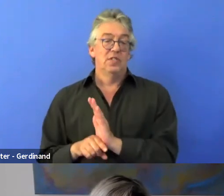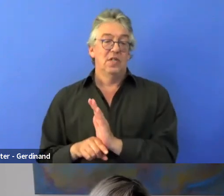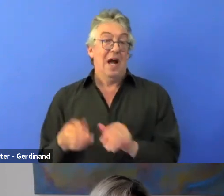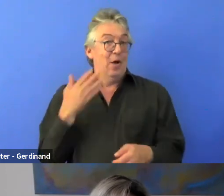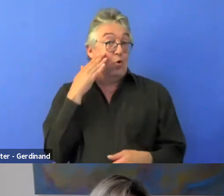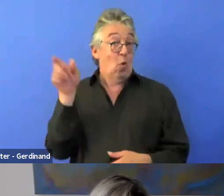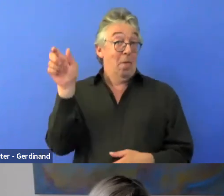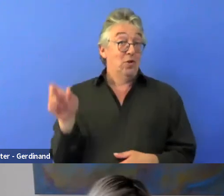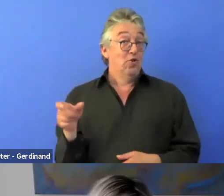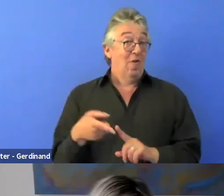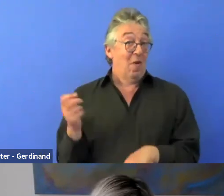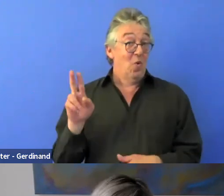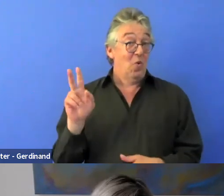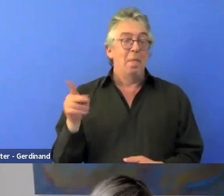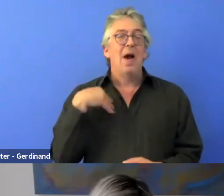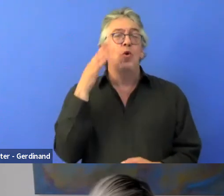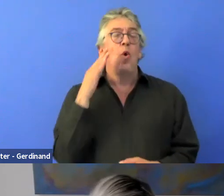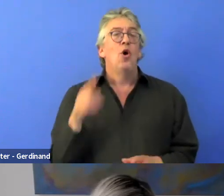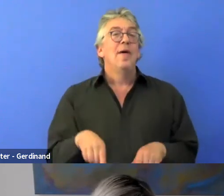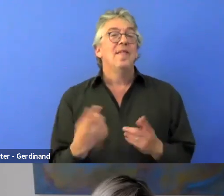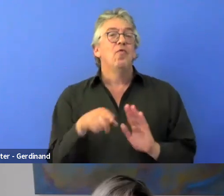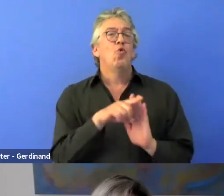but I know there are different rules in the UK